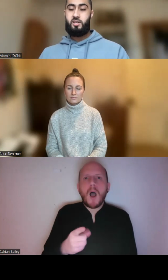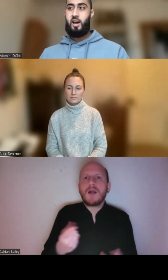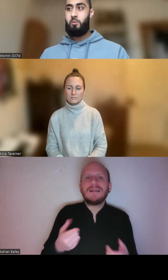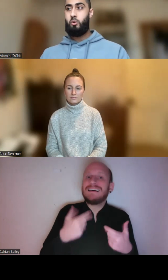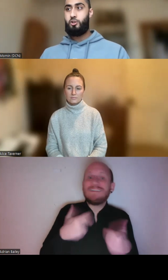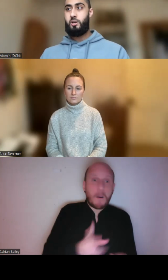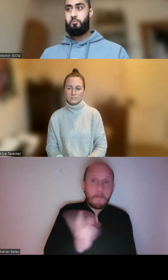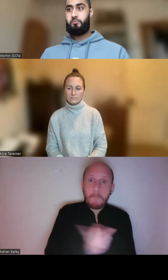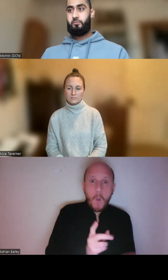Is it time or budget?